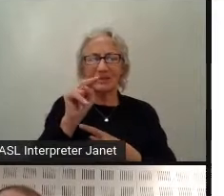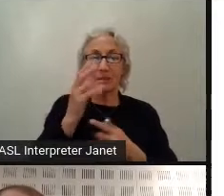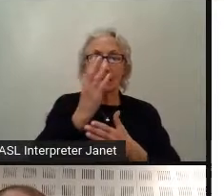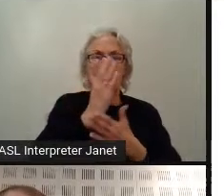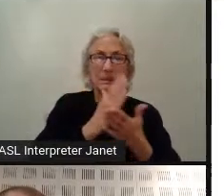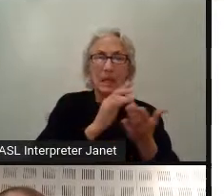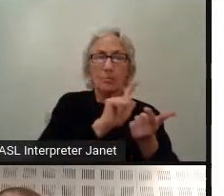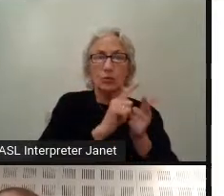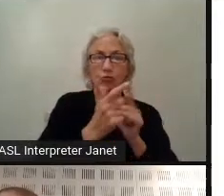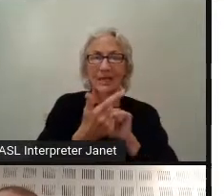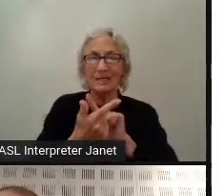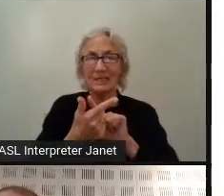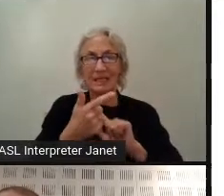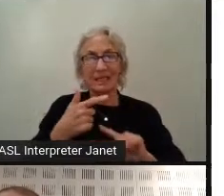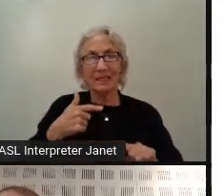language area, we have an issue with a lot of Plugins being